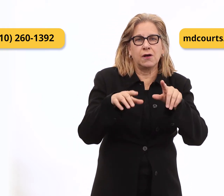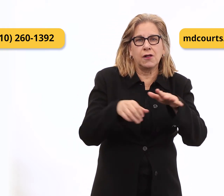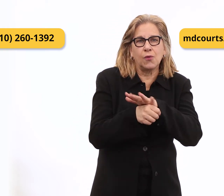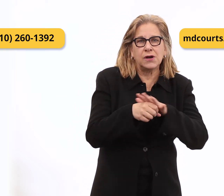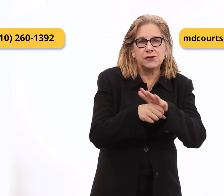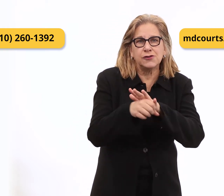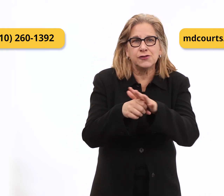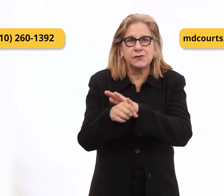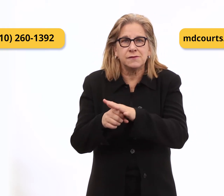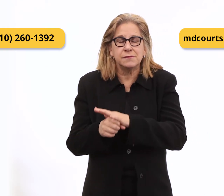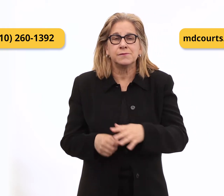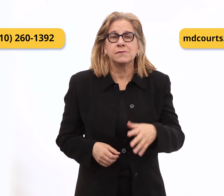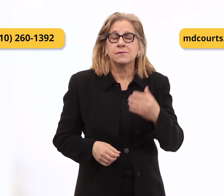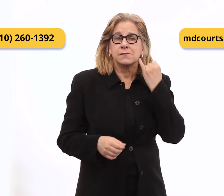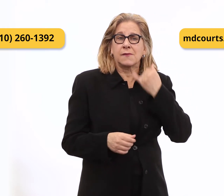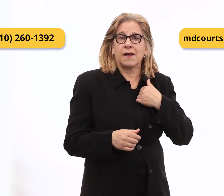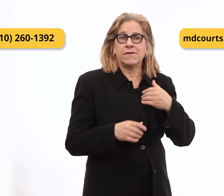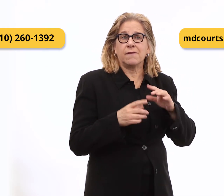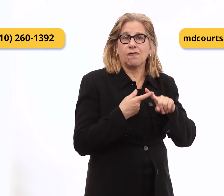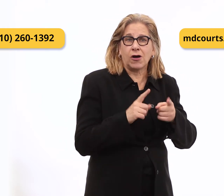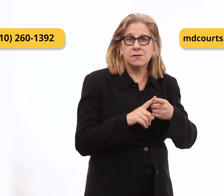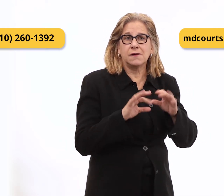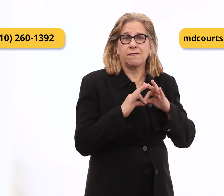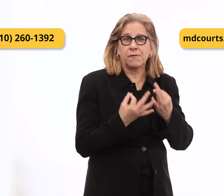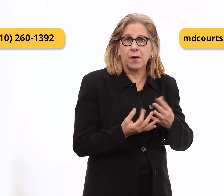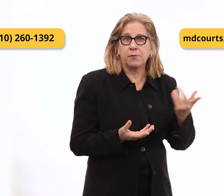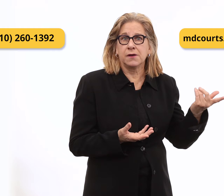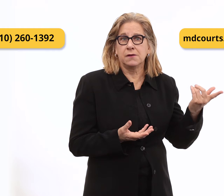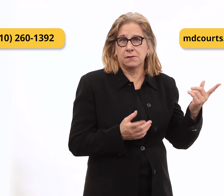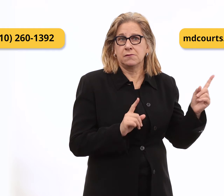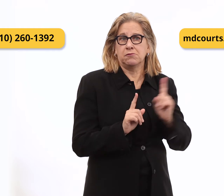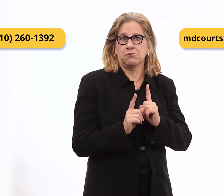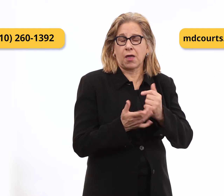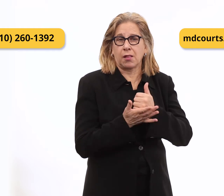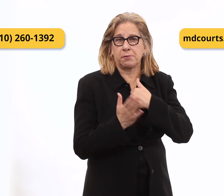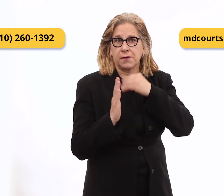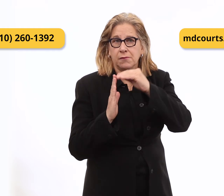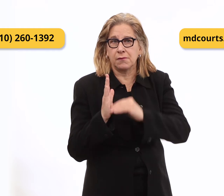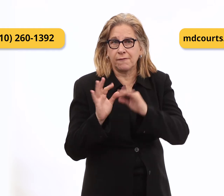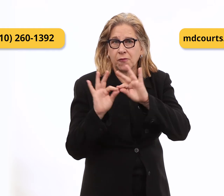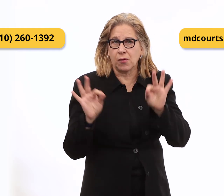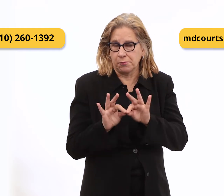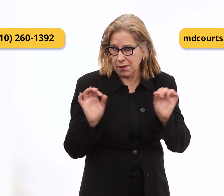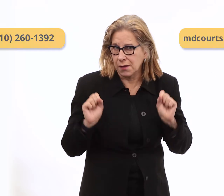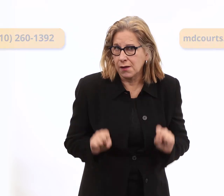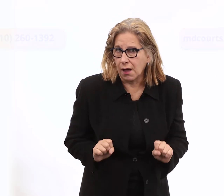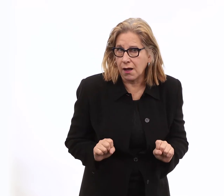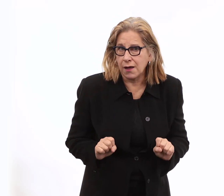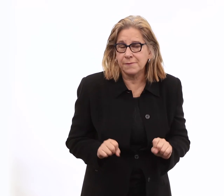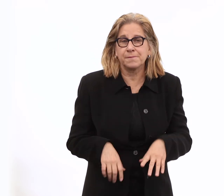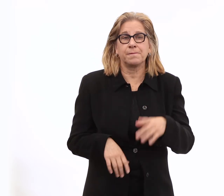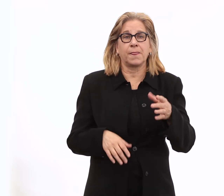for a list of locations. You may also ask a friend or family member to assist you in completing the form.